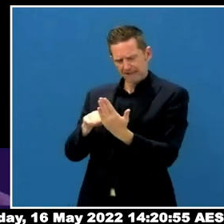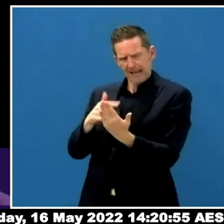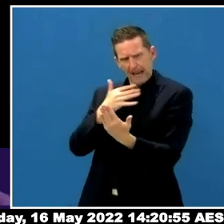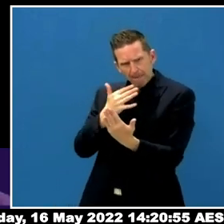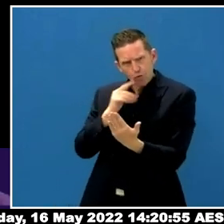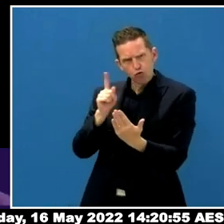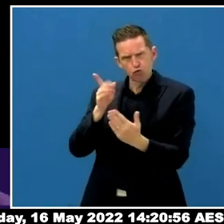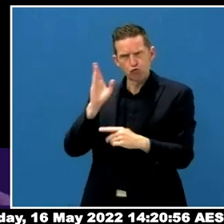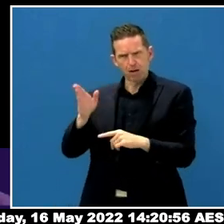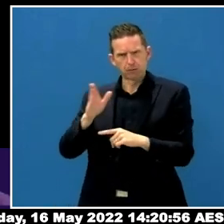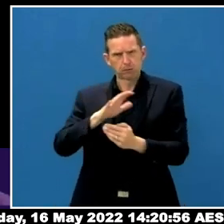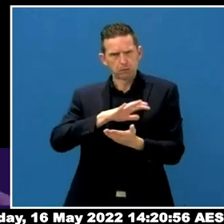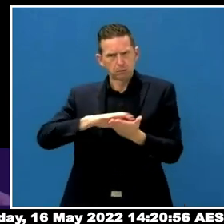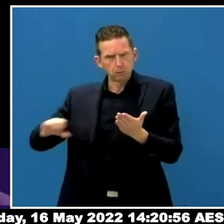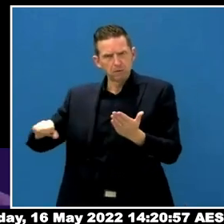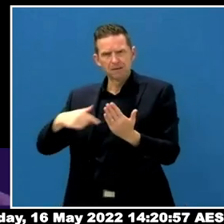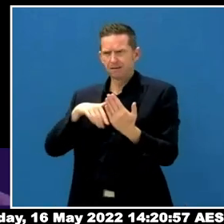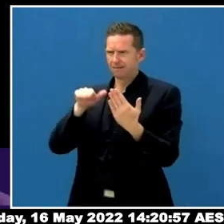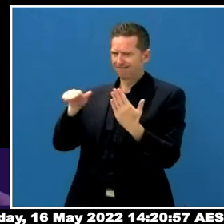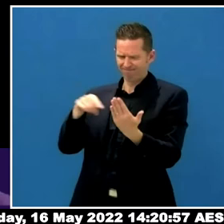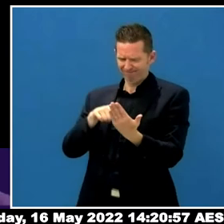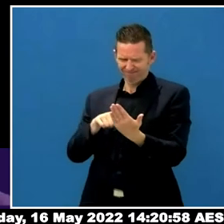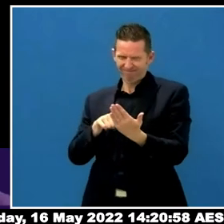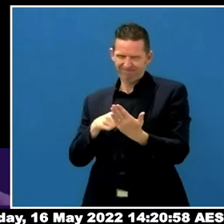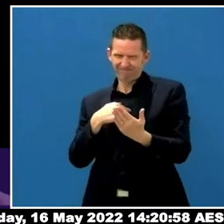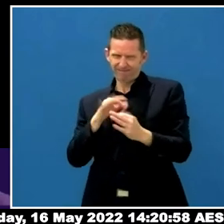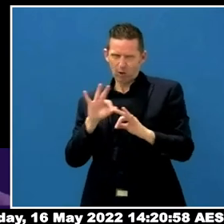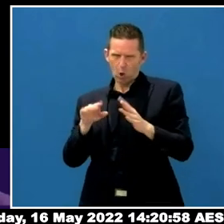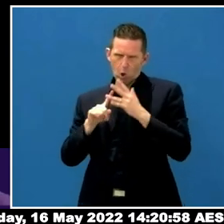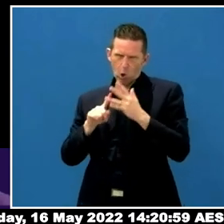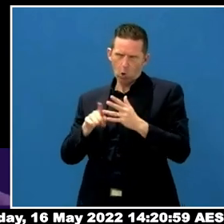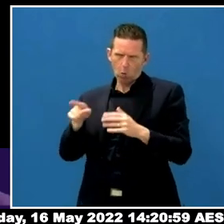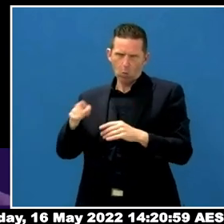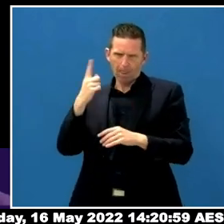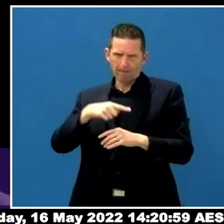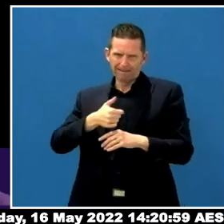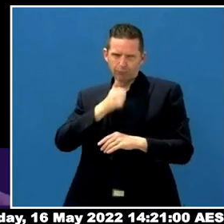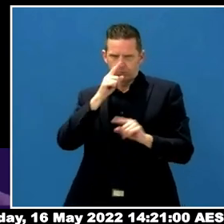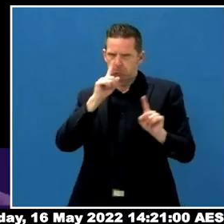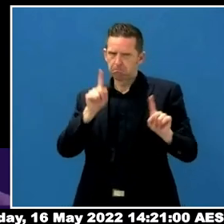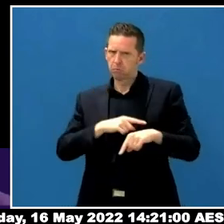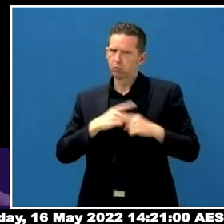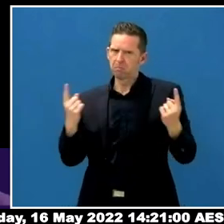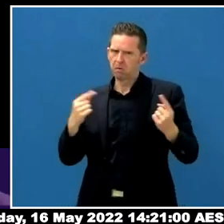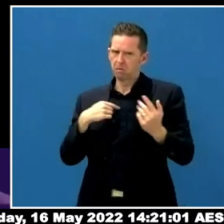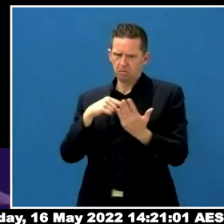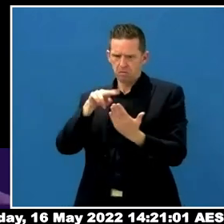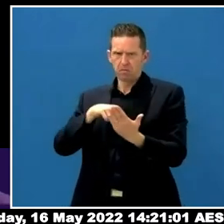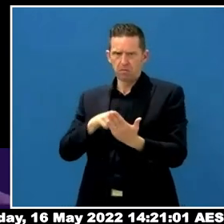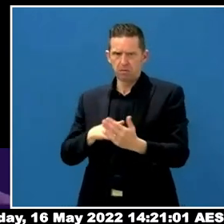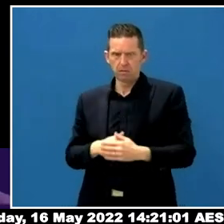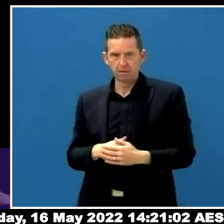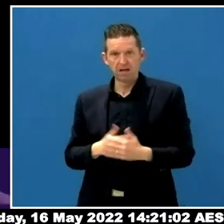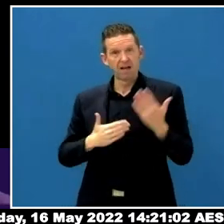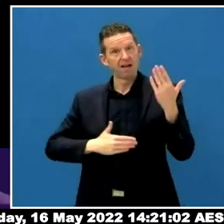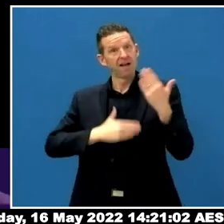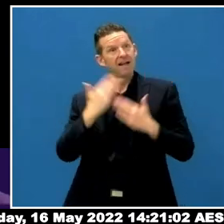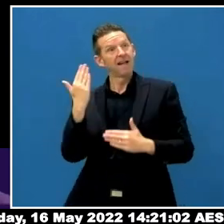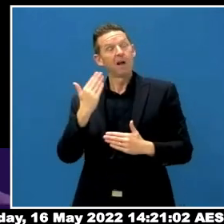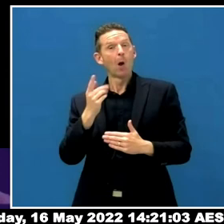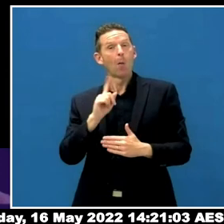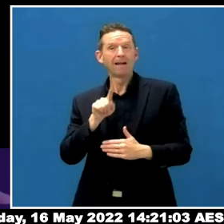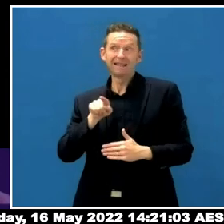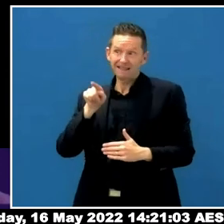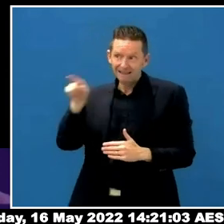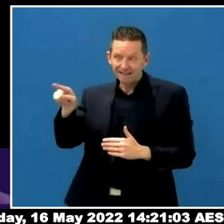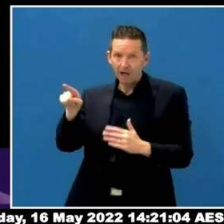way I owed $1600 and it ended up being, they owed me $1600 and she wouldn't rectify the